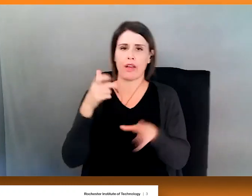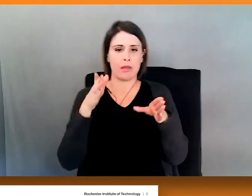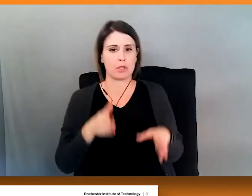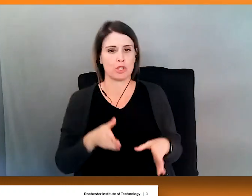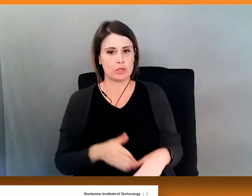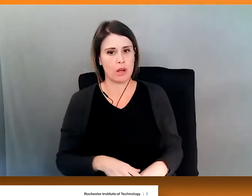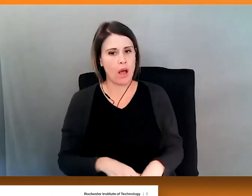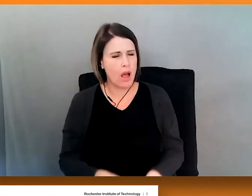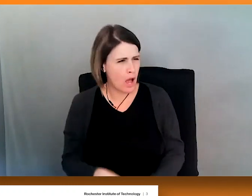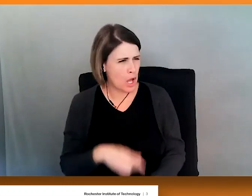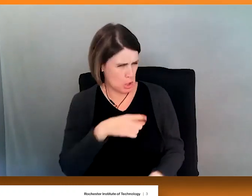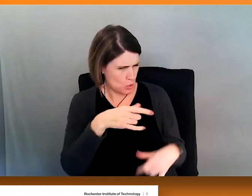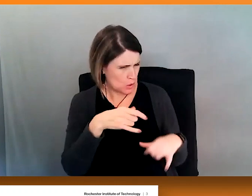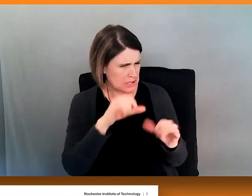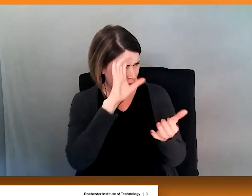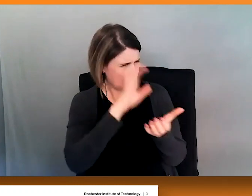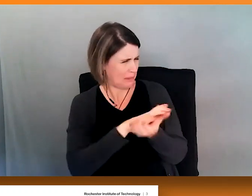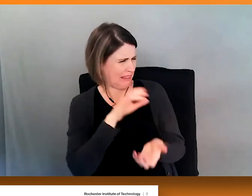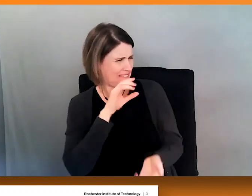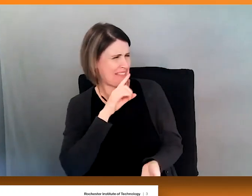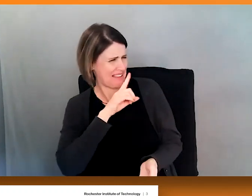is saying, "You still believe in research grants?"